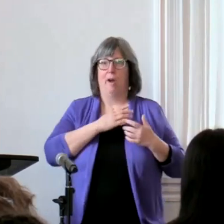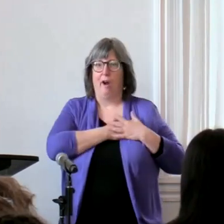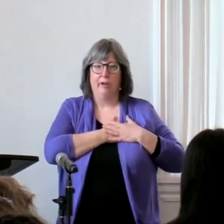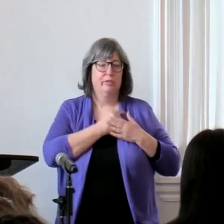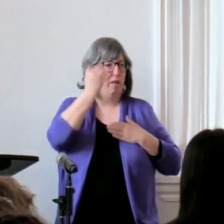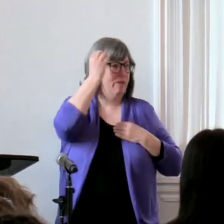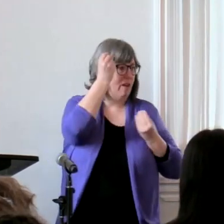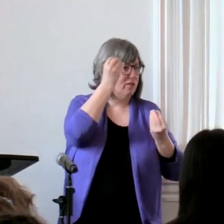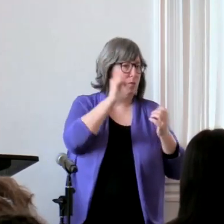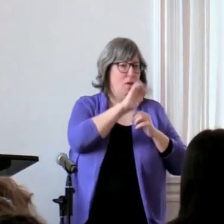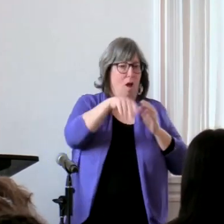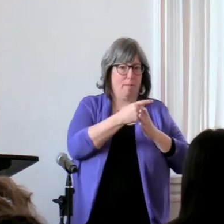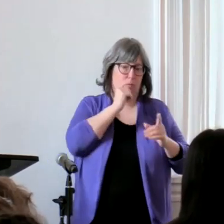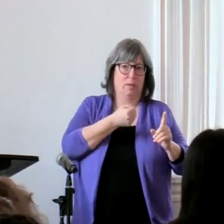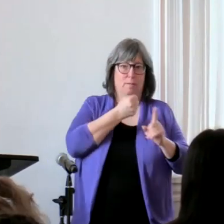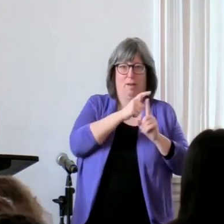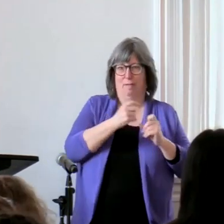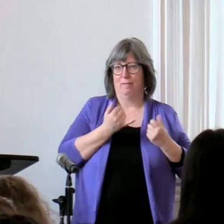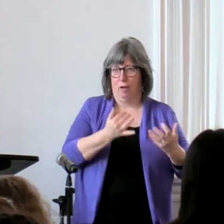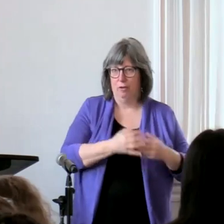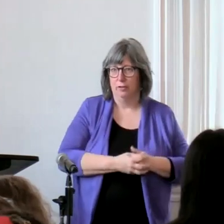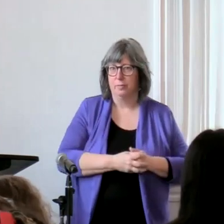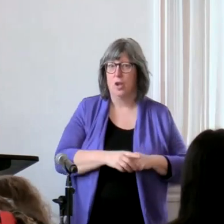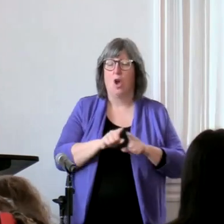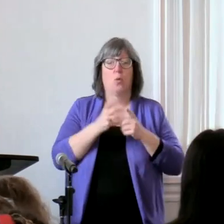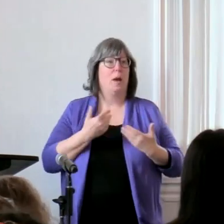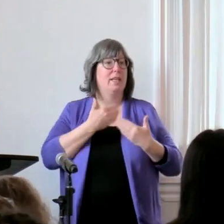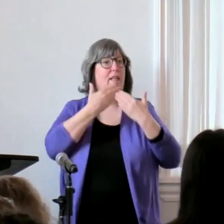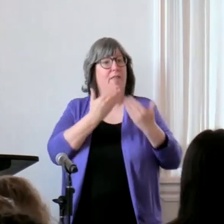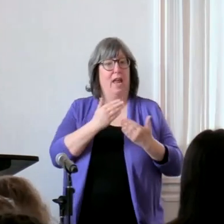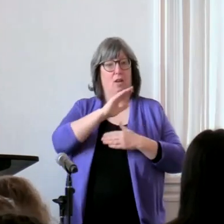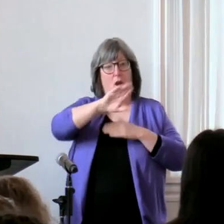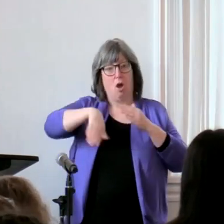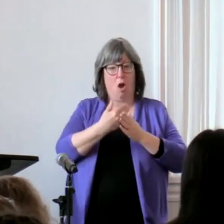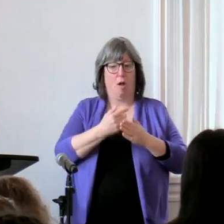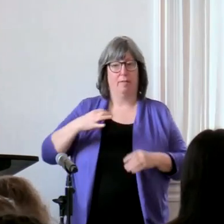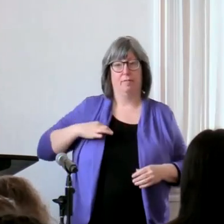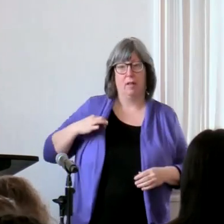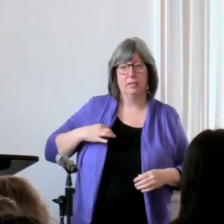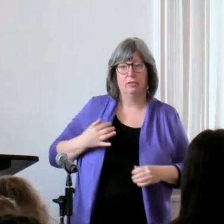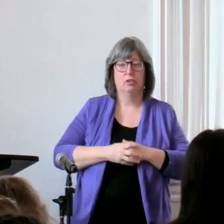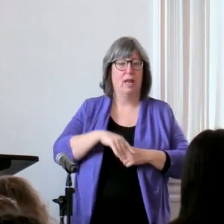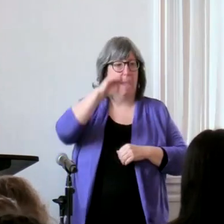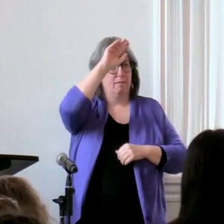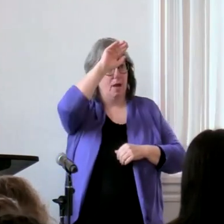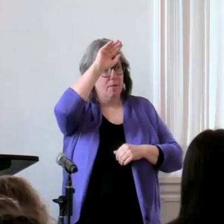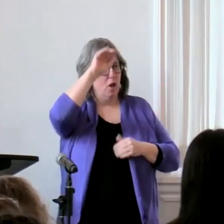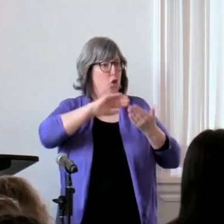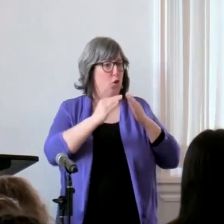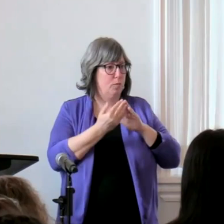go out to everybody who is impacted. We also like to thank everyone, our volunteers and firefighters, and the community.